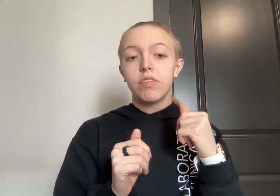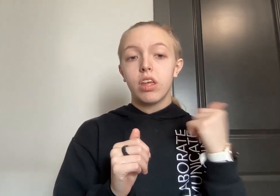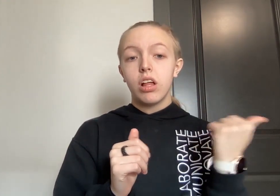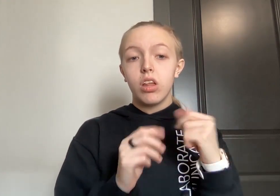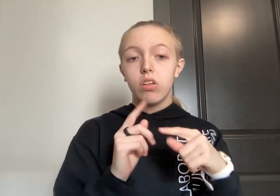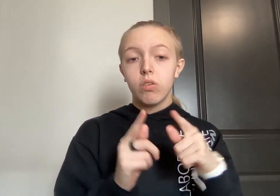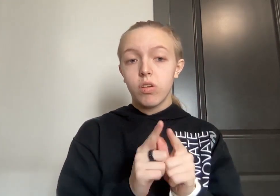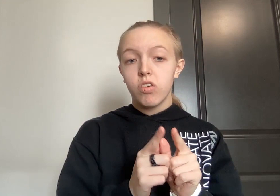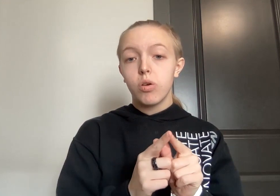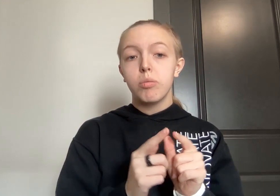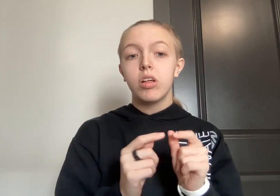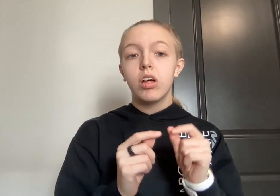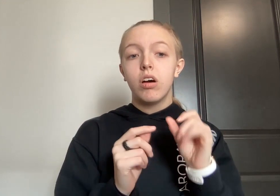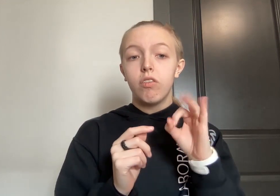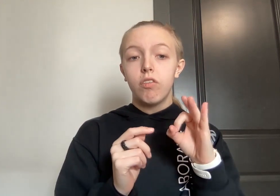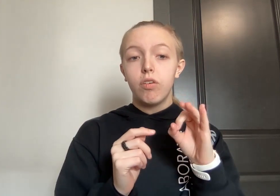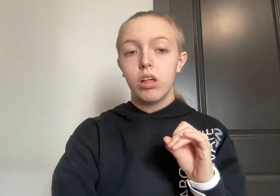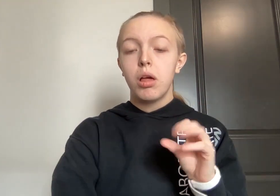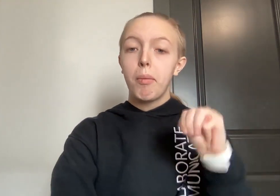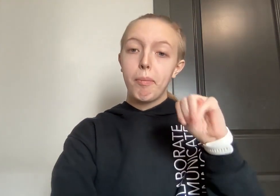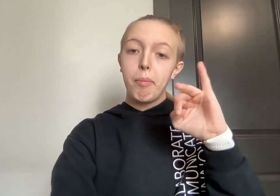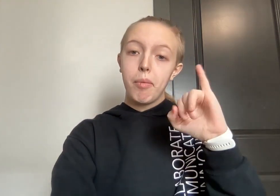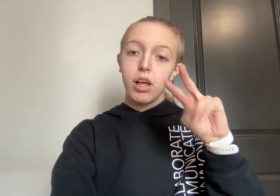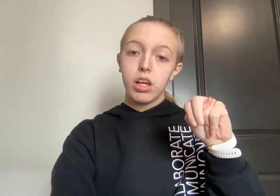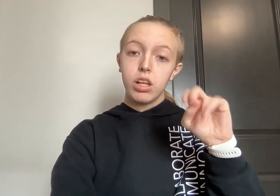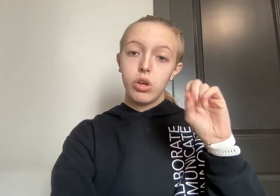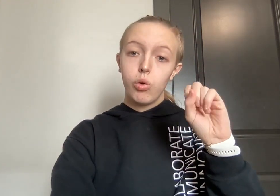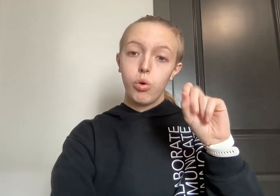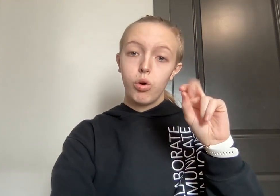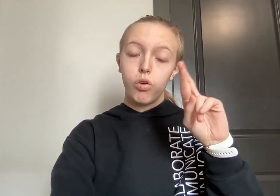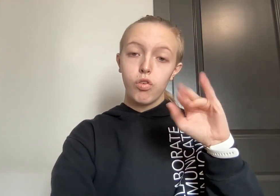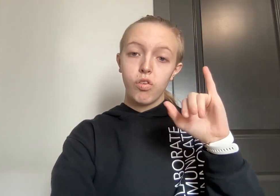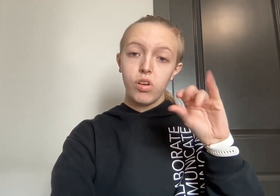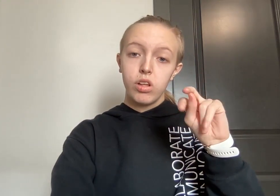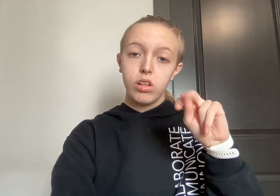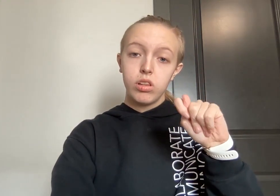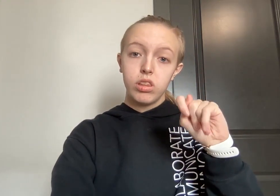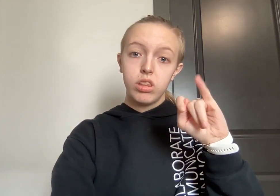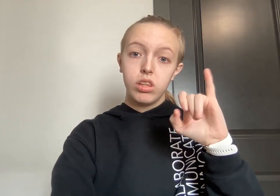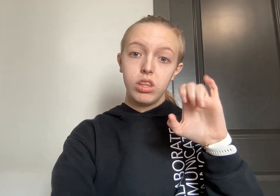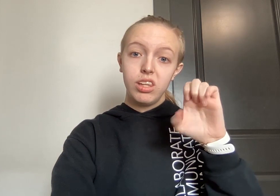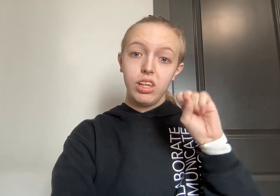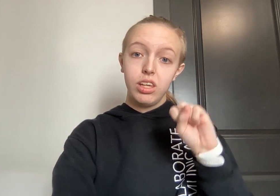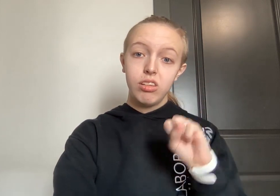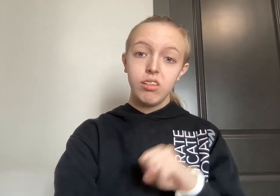any other group of minorities.